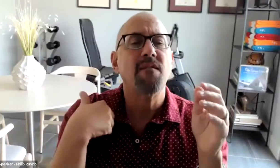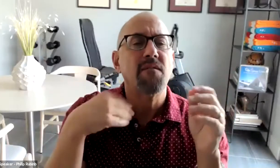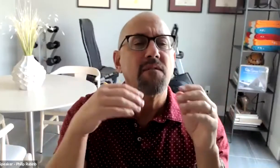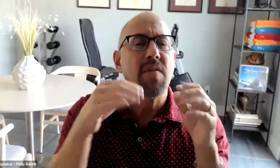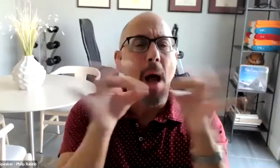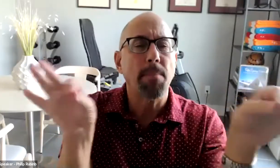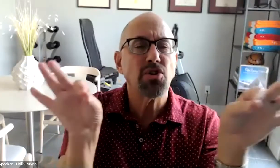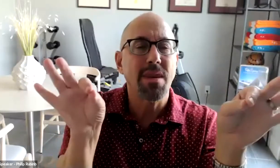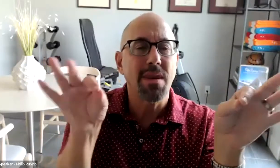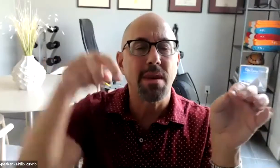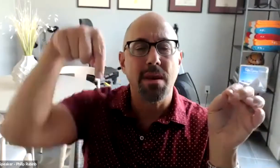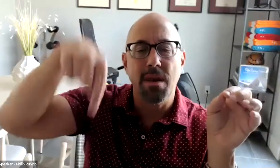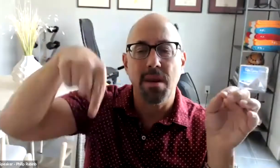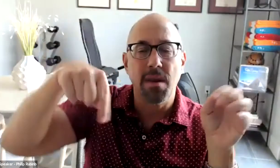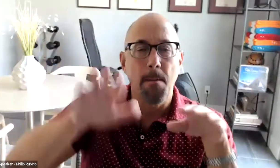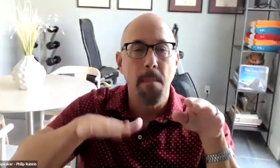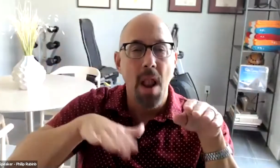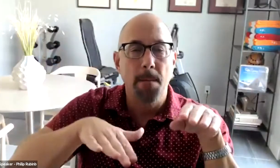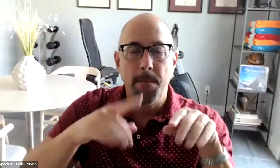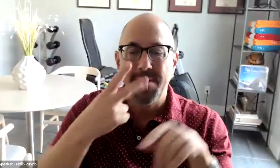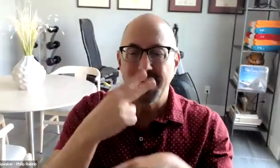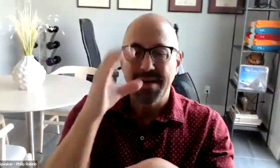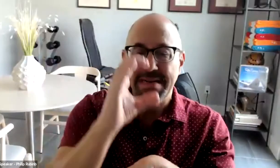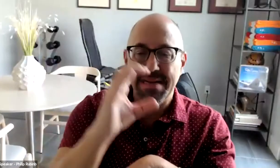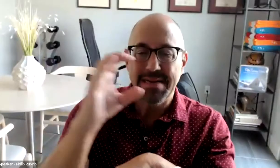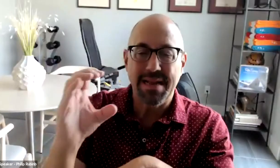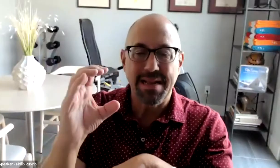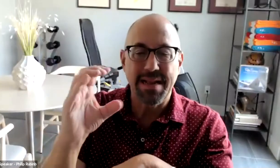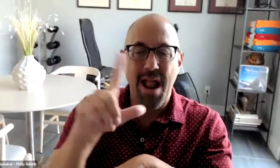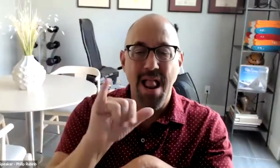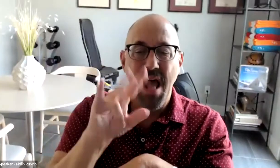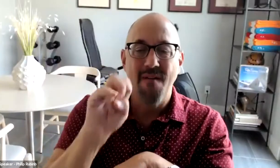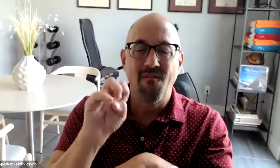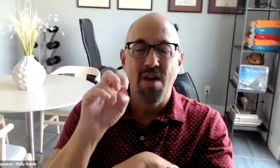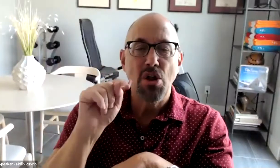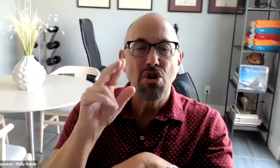who don't understand sign language, or, if somebody has a little bit of sign language, but aren't getting it all,